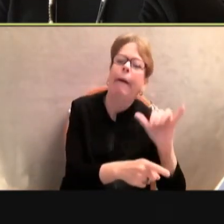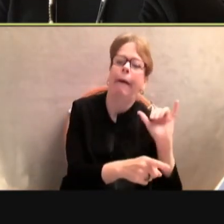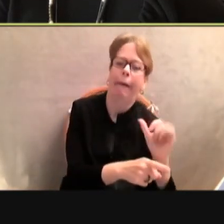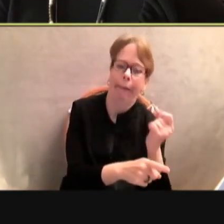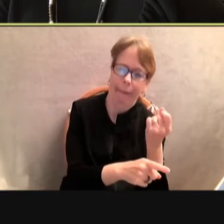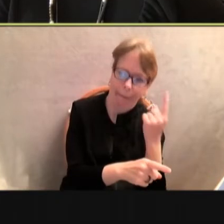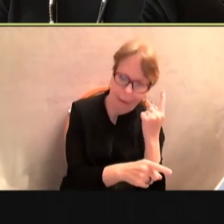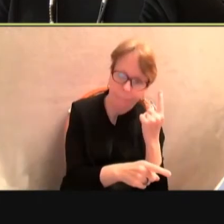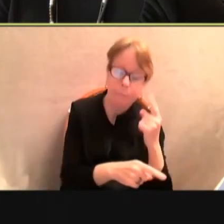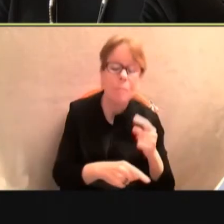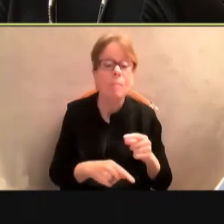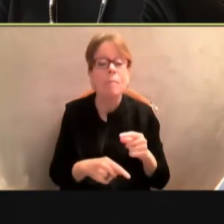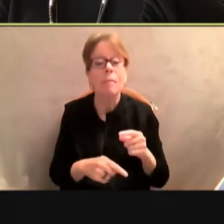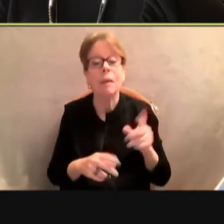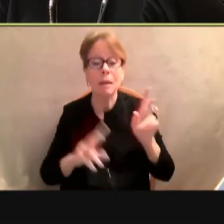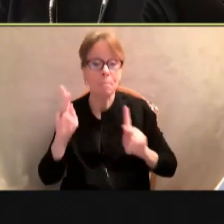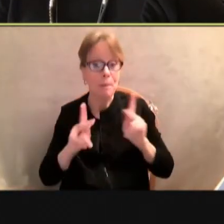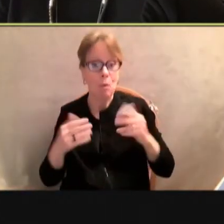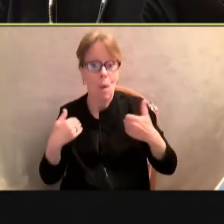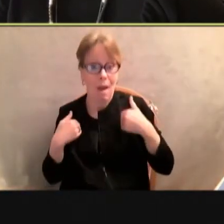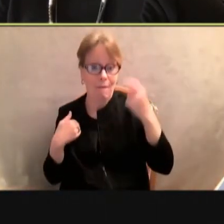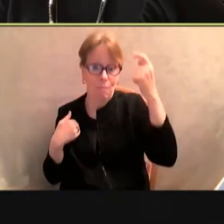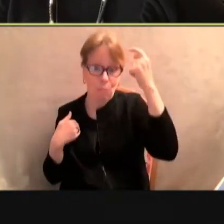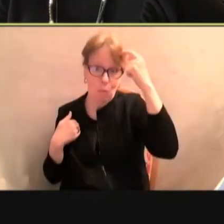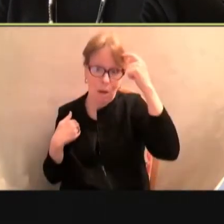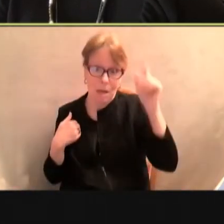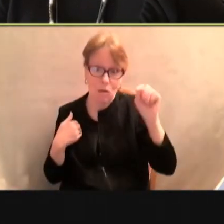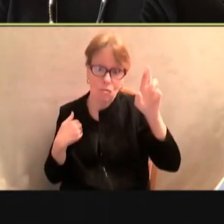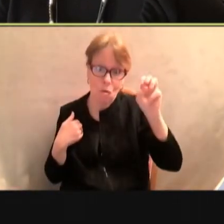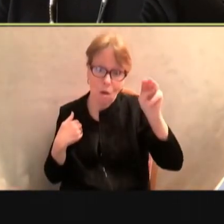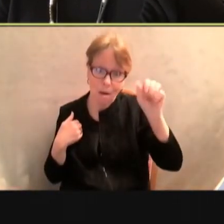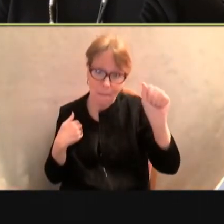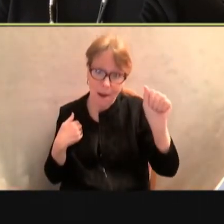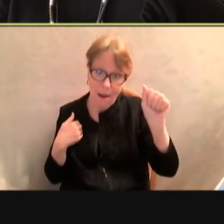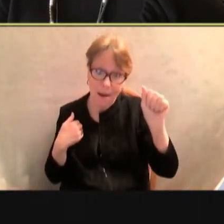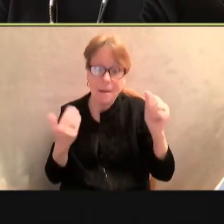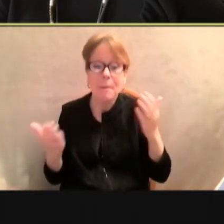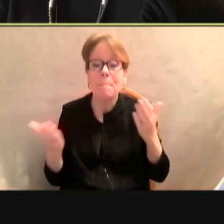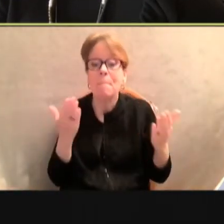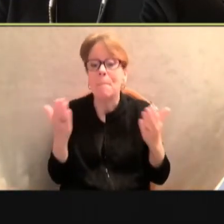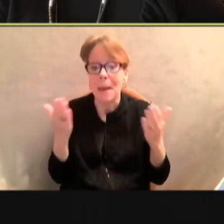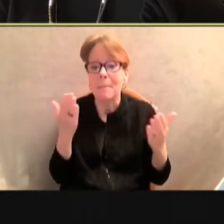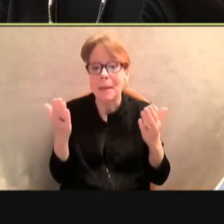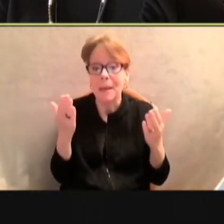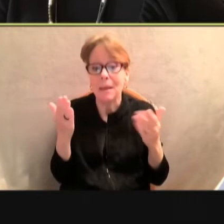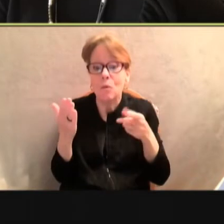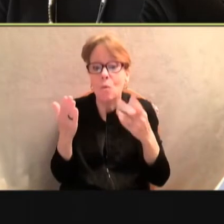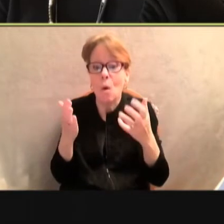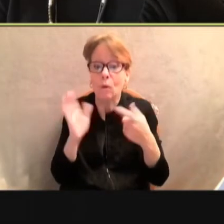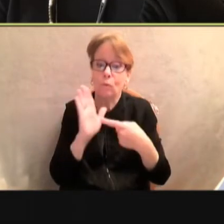records is helpful but in the opposite way. You want to show that before you experienced